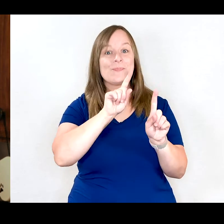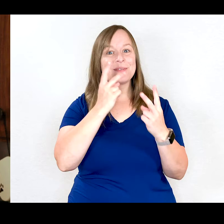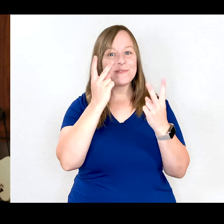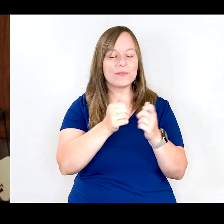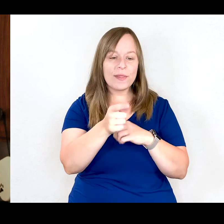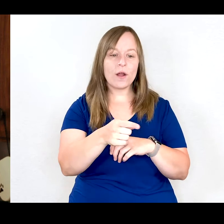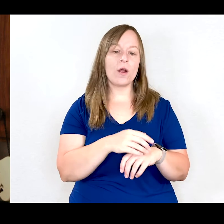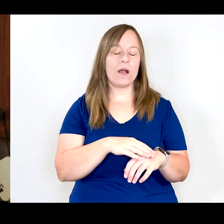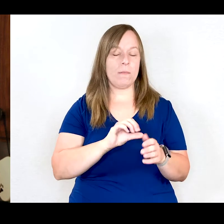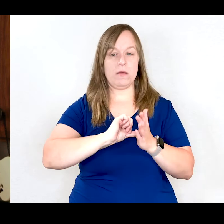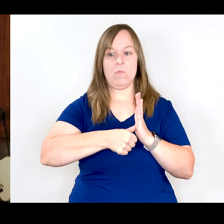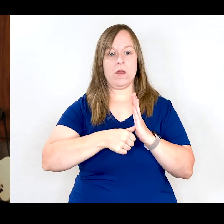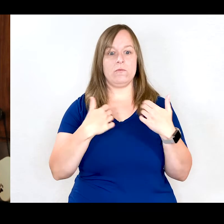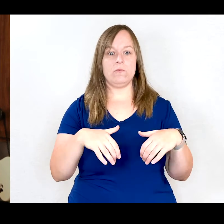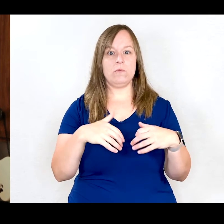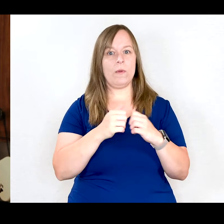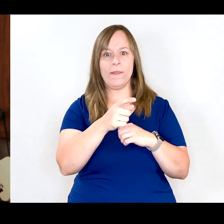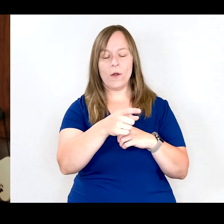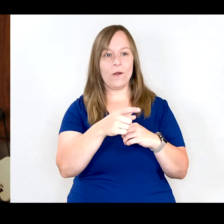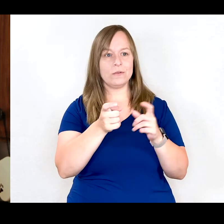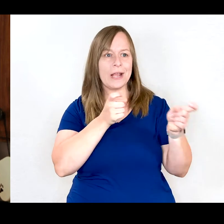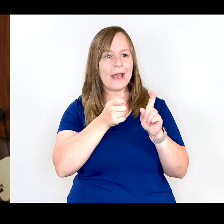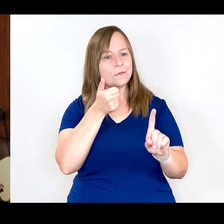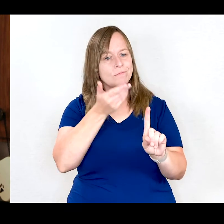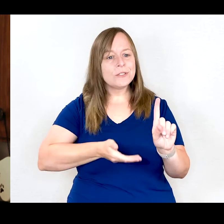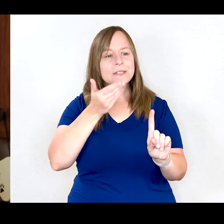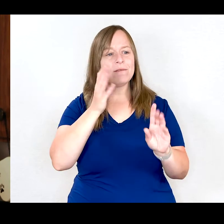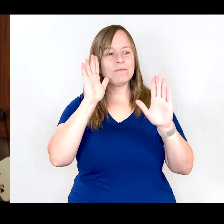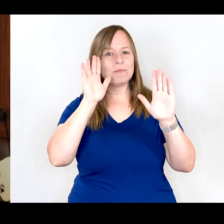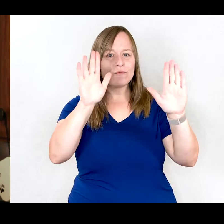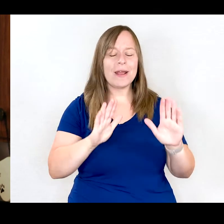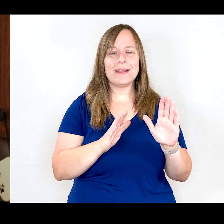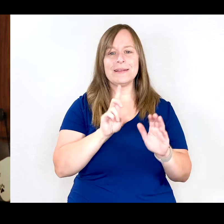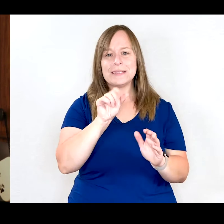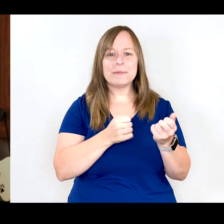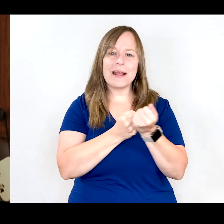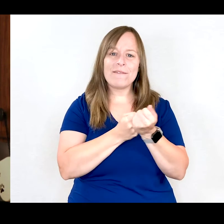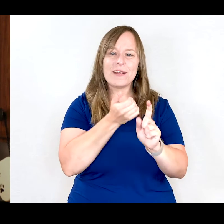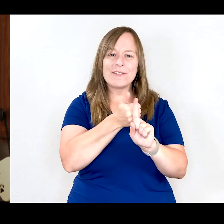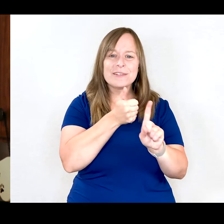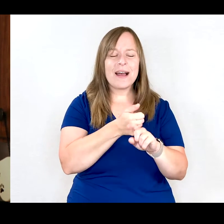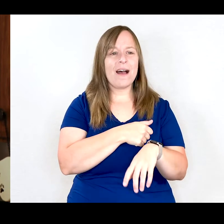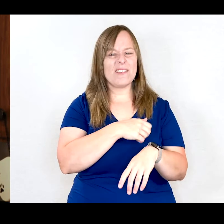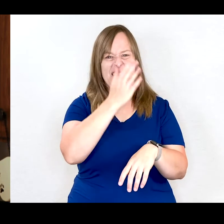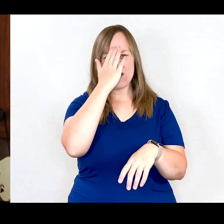And am so impressed with the way that she handles herself and is a great disability advocate.